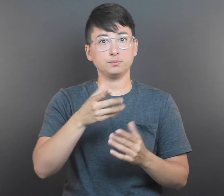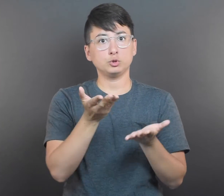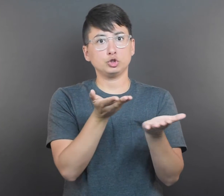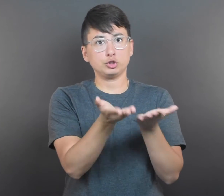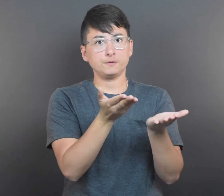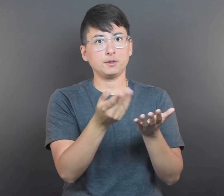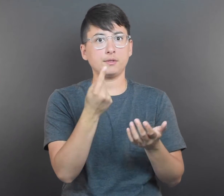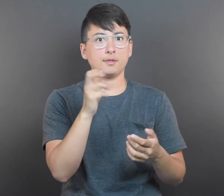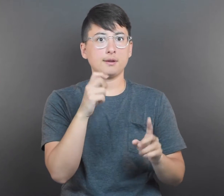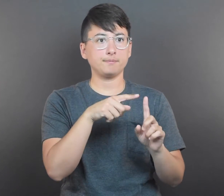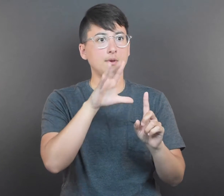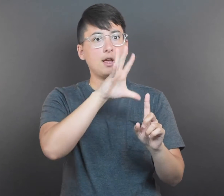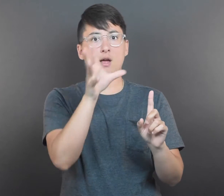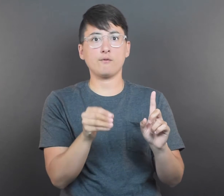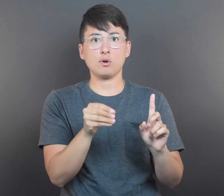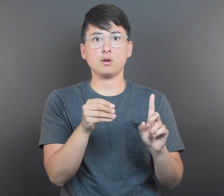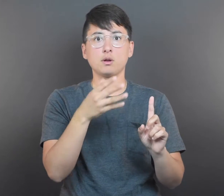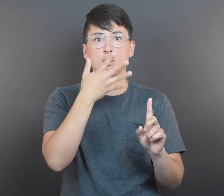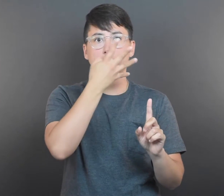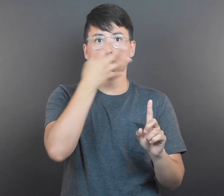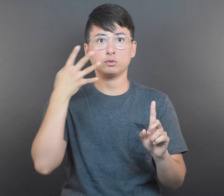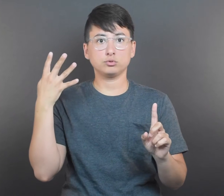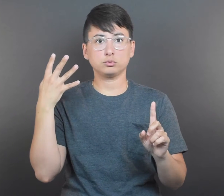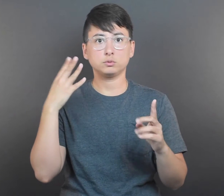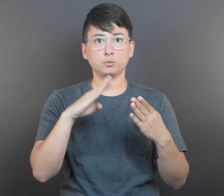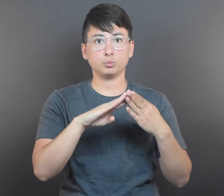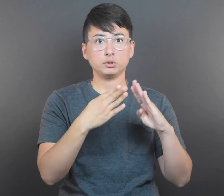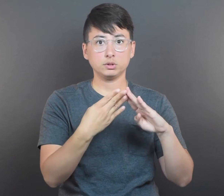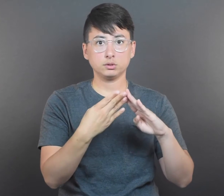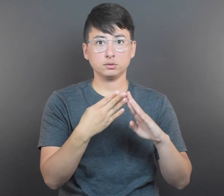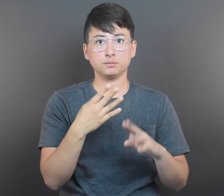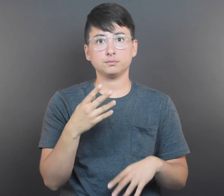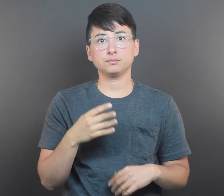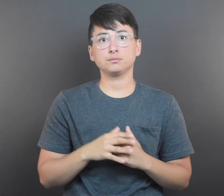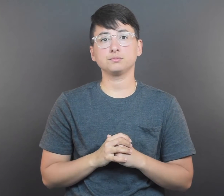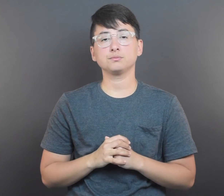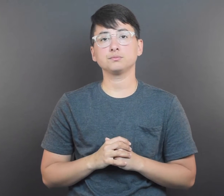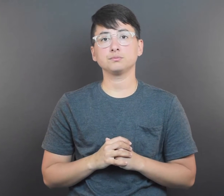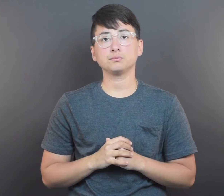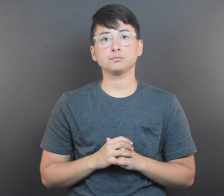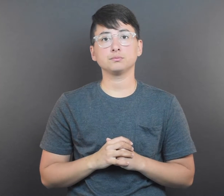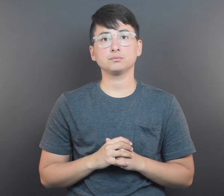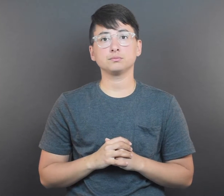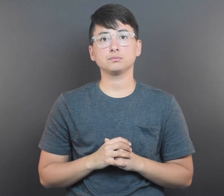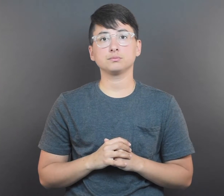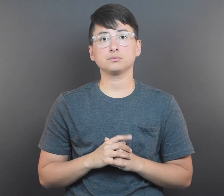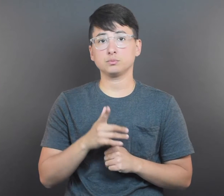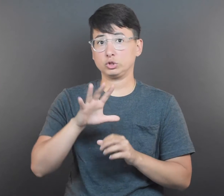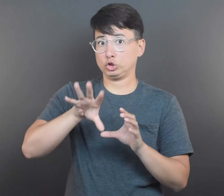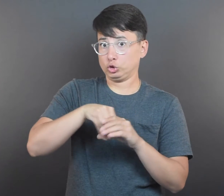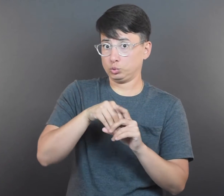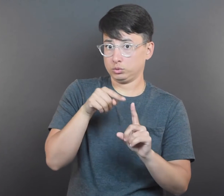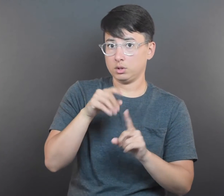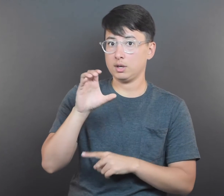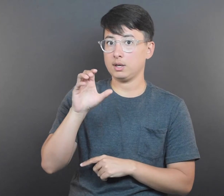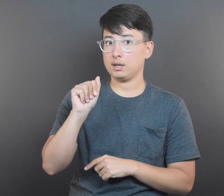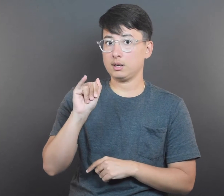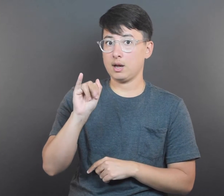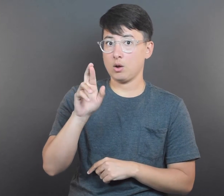IANA, and ACER, brought their knowledge of community needs and concerns.